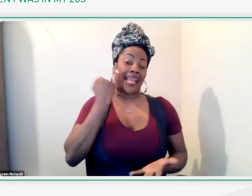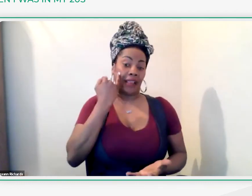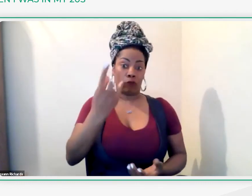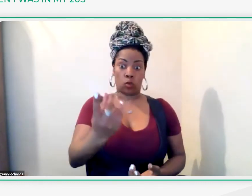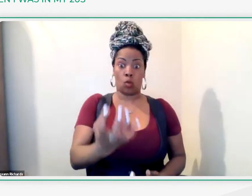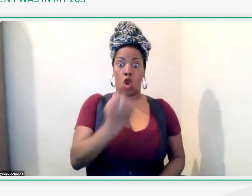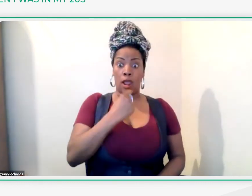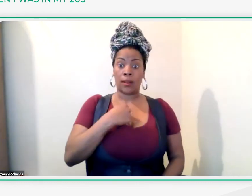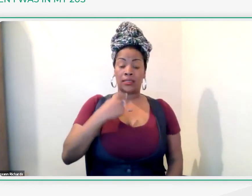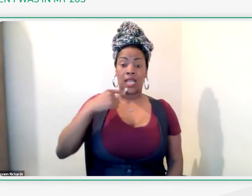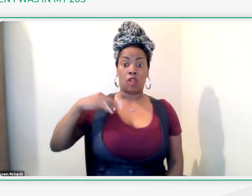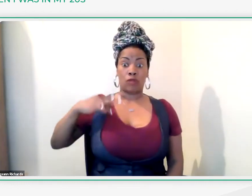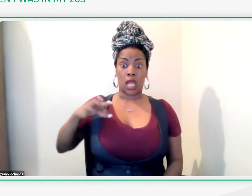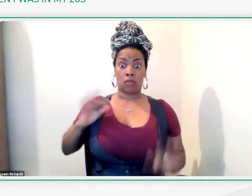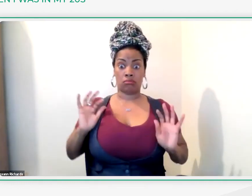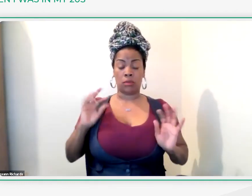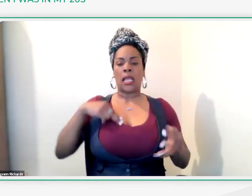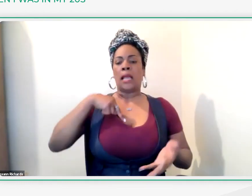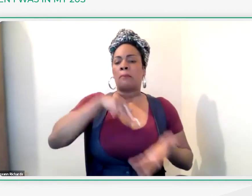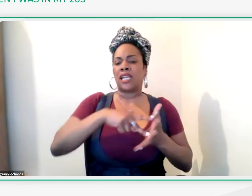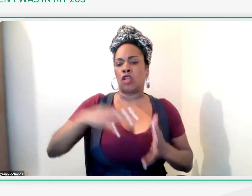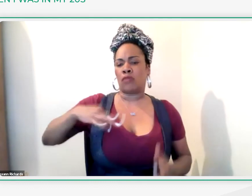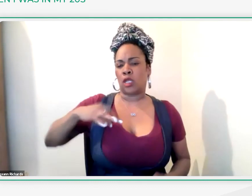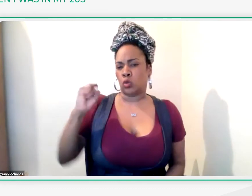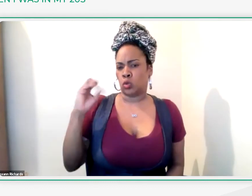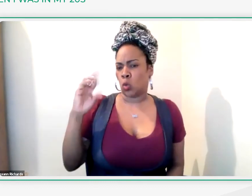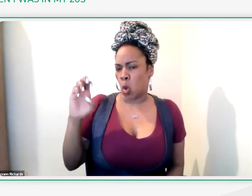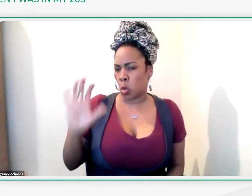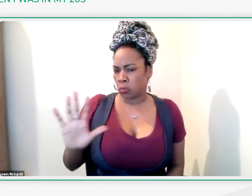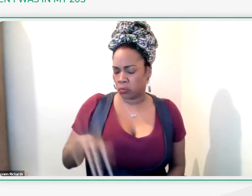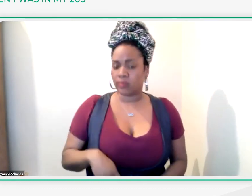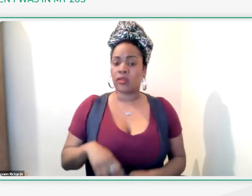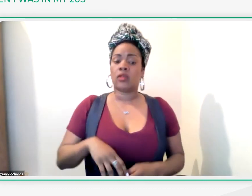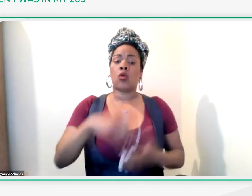So if you say credit, it means credit score.